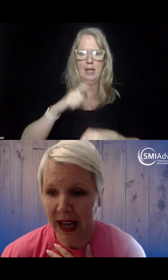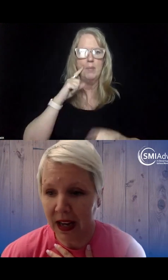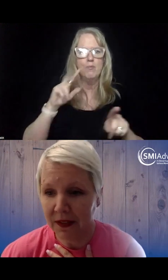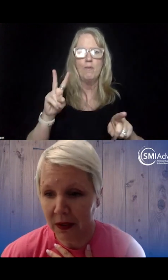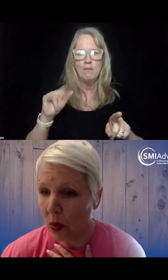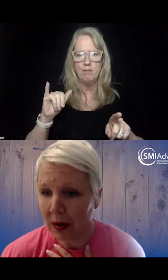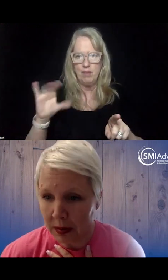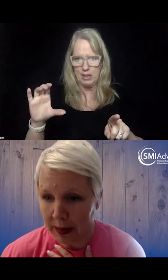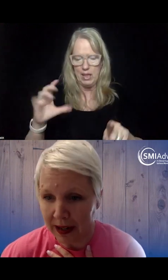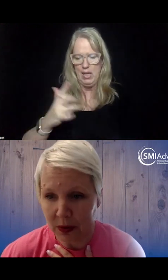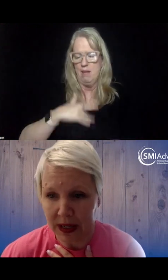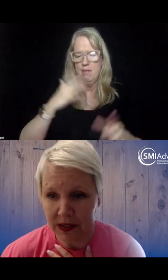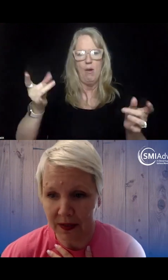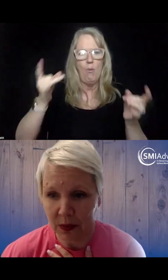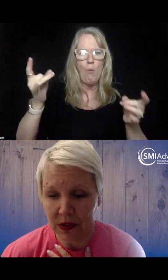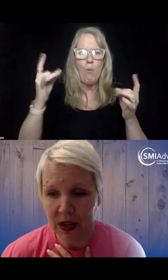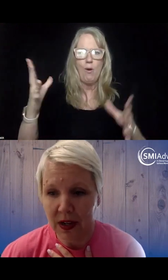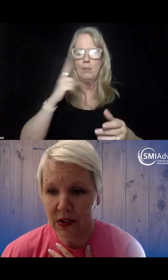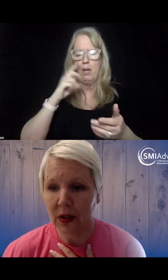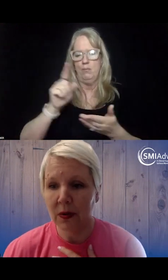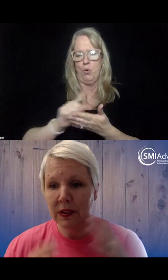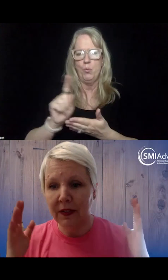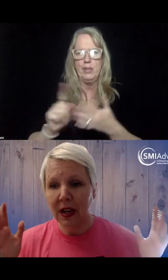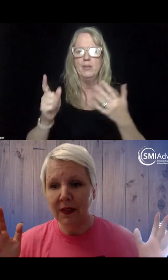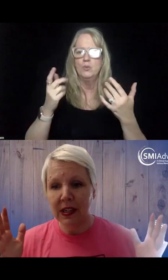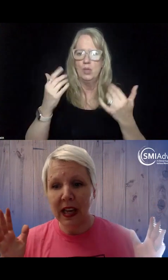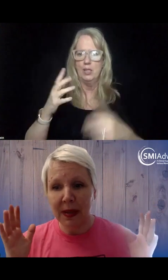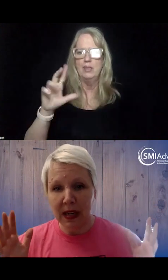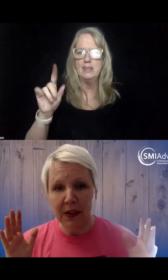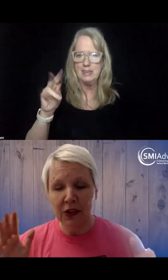AND I FELT HORRIBLE FOR WEEKS AFTER AND SO DAVID GAVE MY ANOTHER